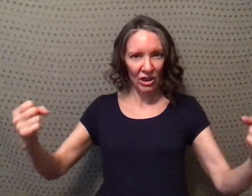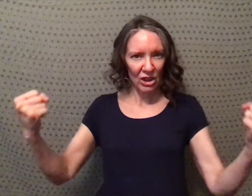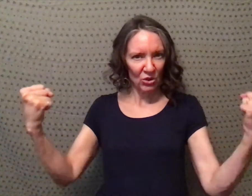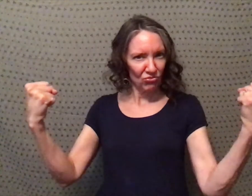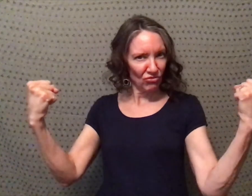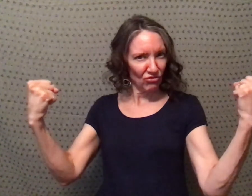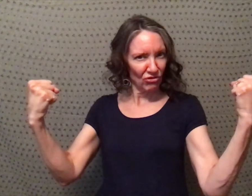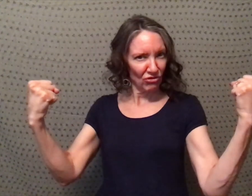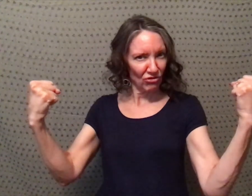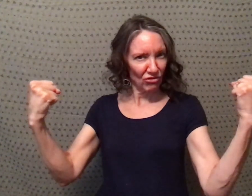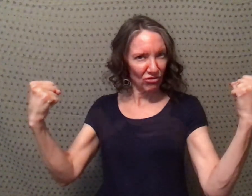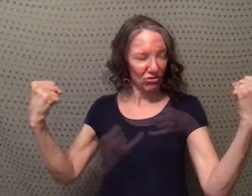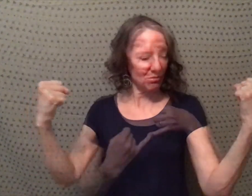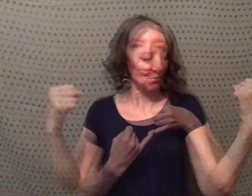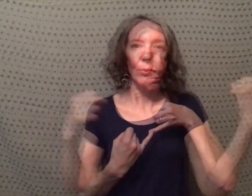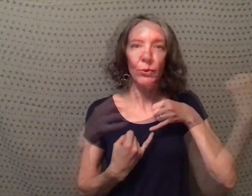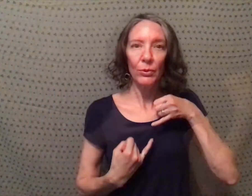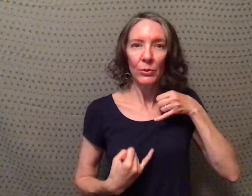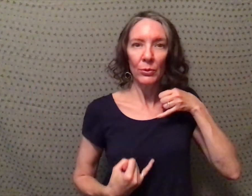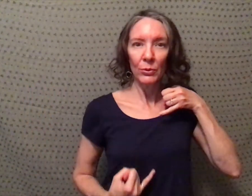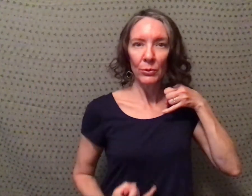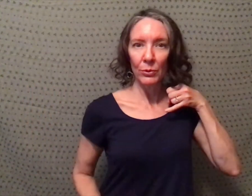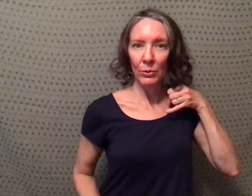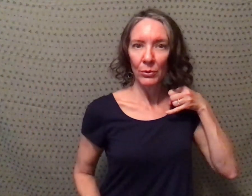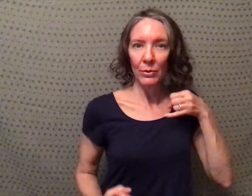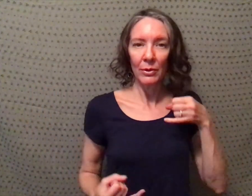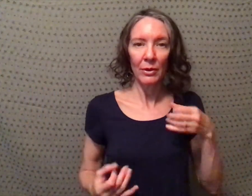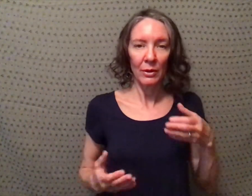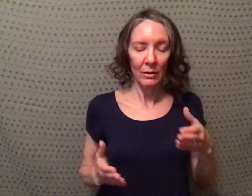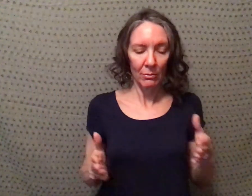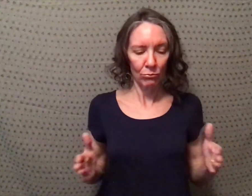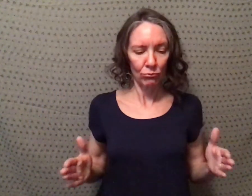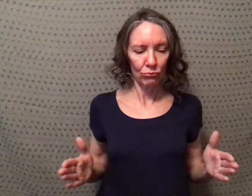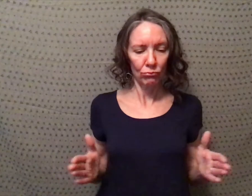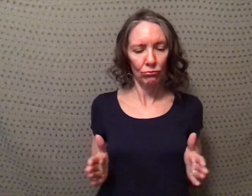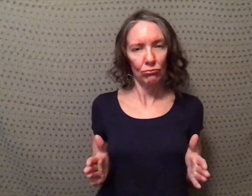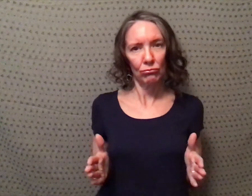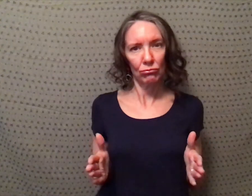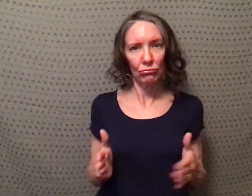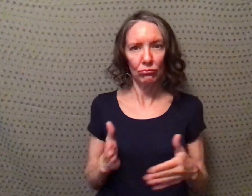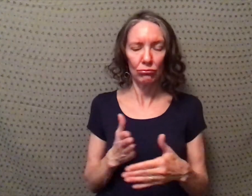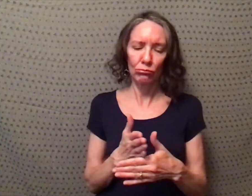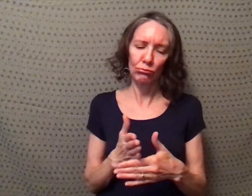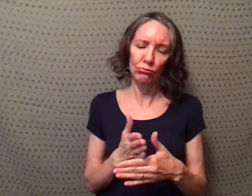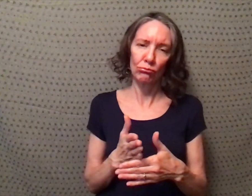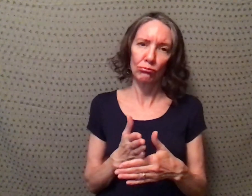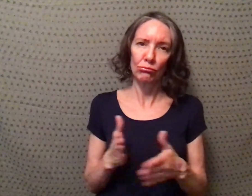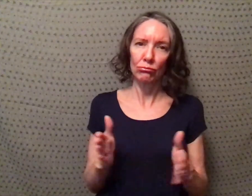strong, the 'oo' lips indicate thin, the "mm" lips mean